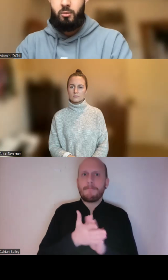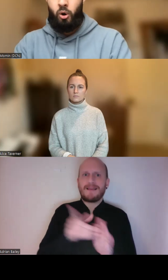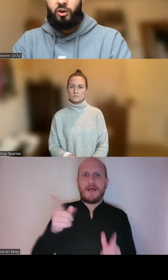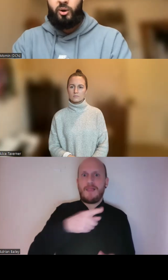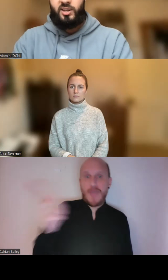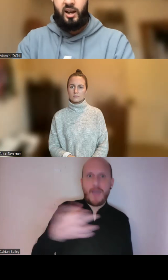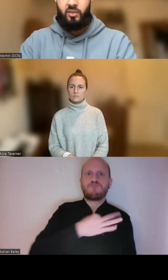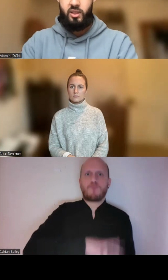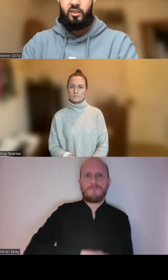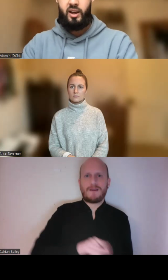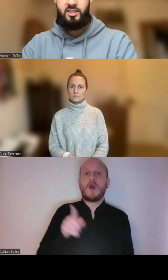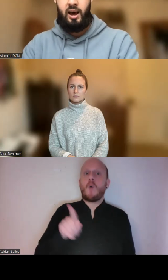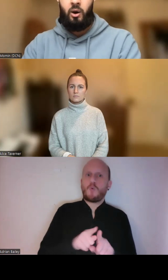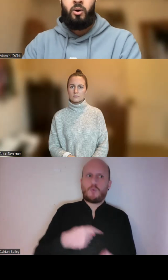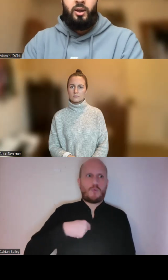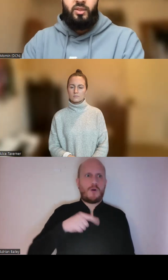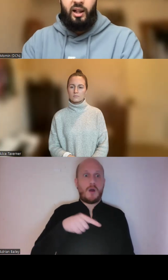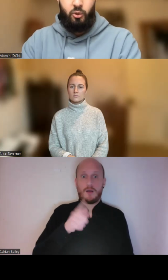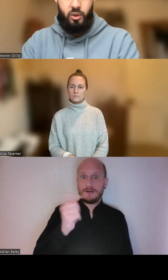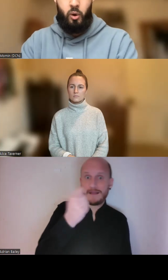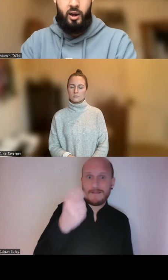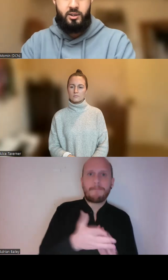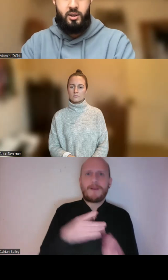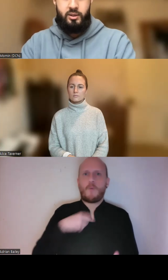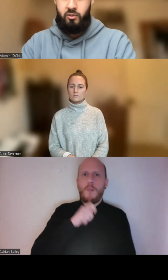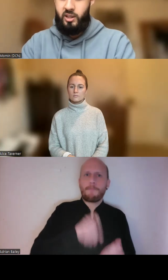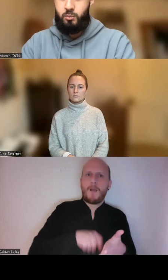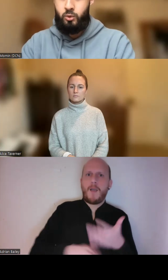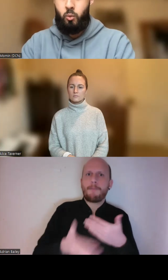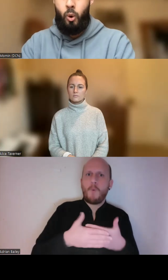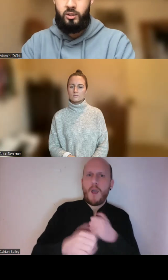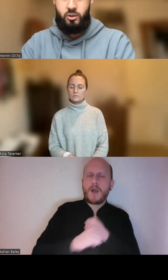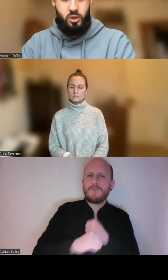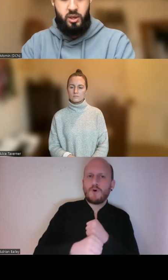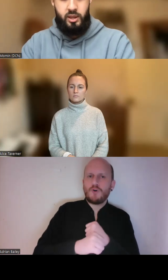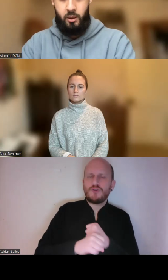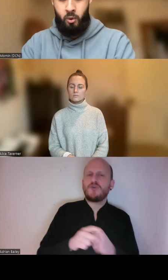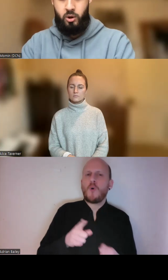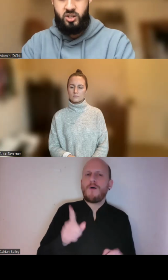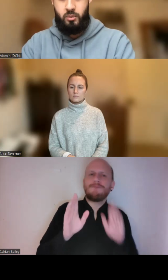It's important to understand that that's how the algorithm works, that Facebook wants you to be getting more customers